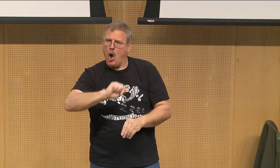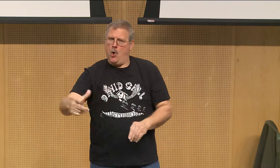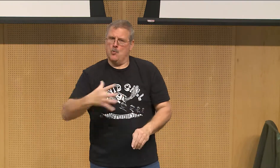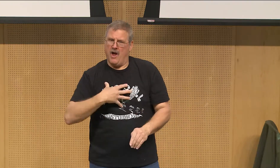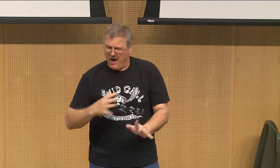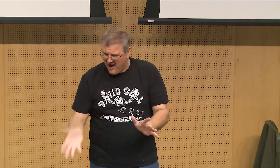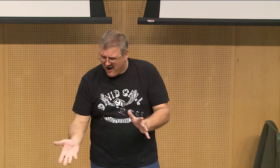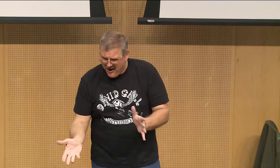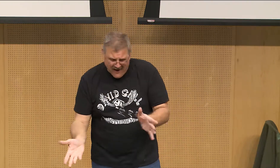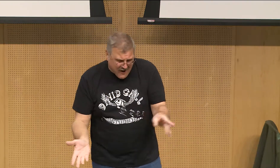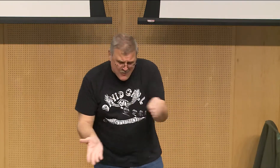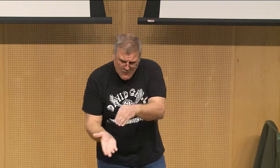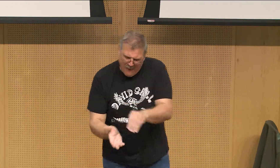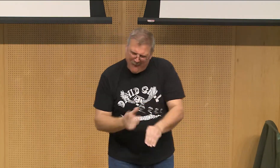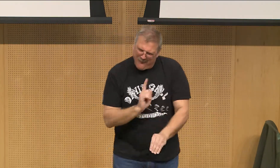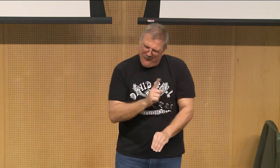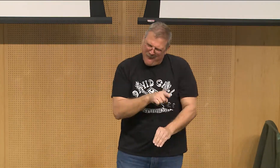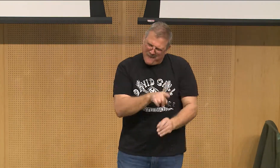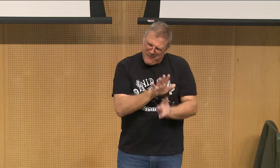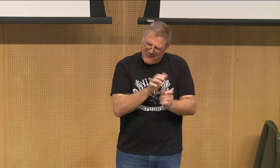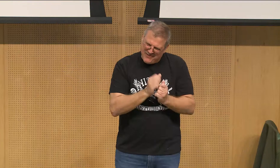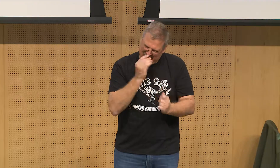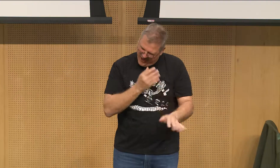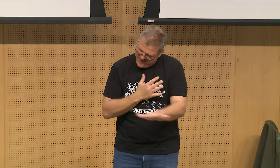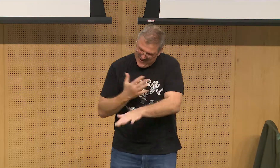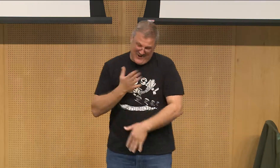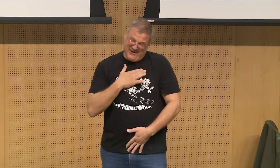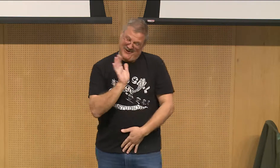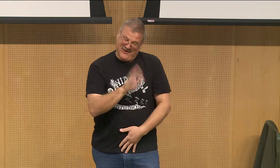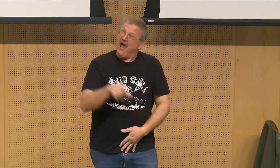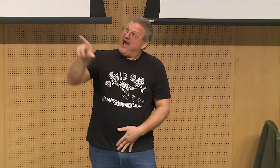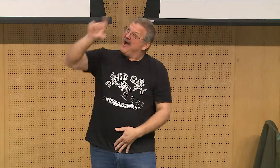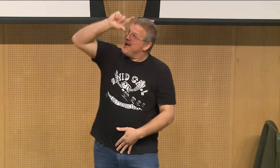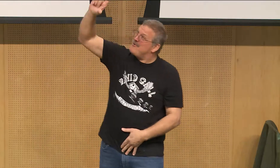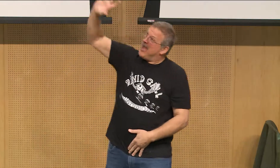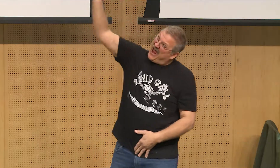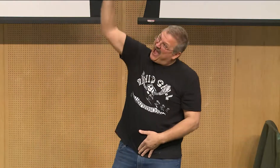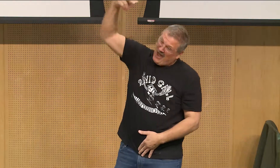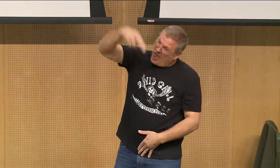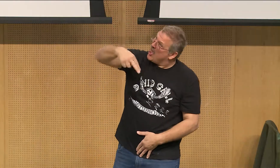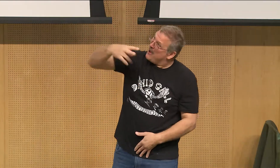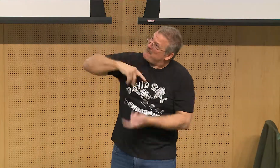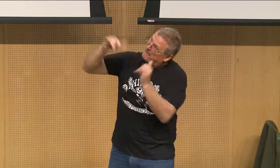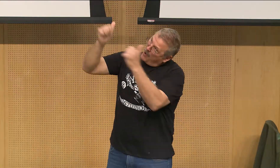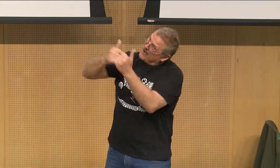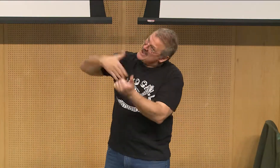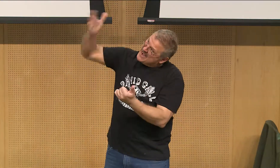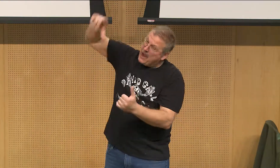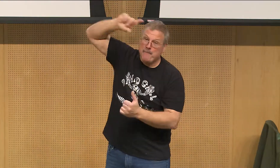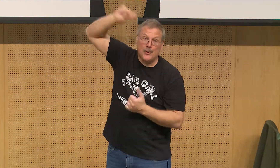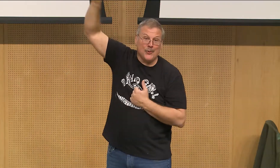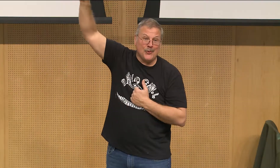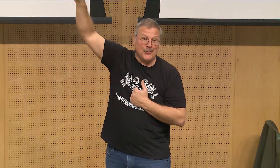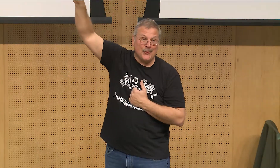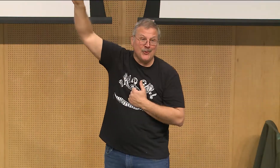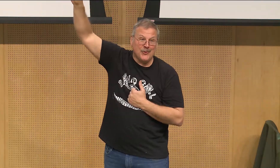The flowers are moon flowers, and then she looks up and sees the moon, and she talks to the moon and says, "Look. We're playing in your light,"